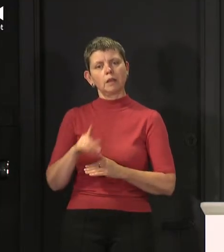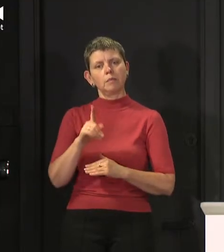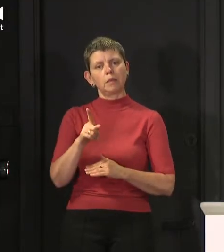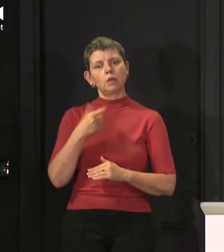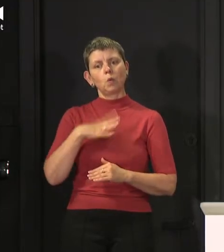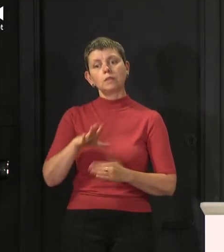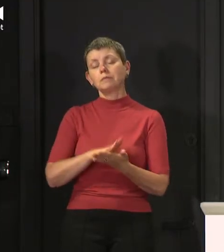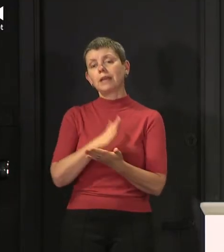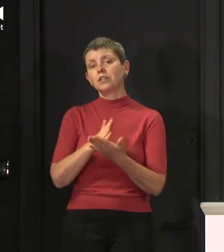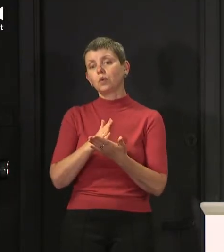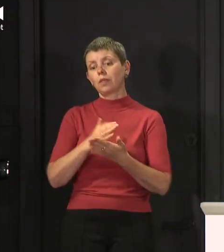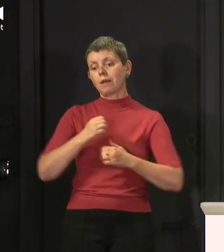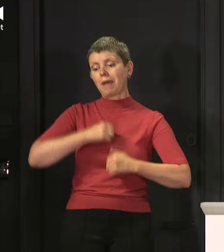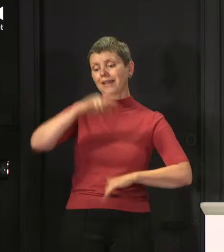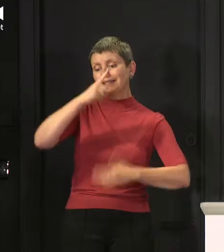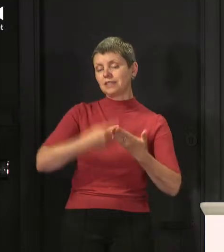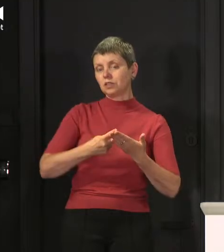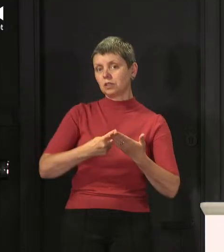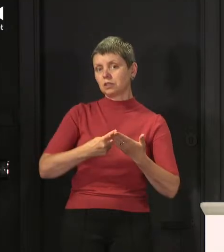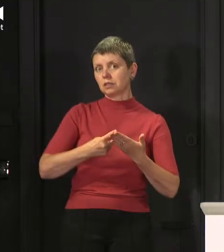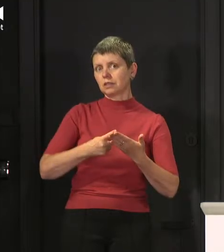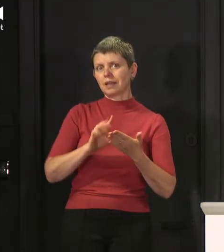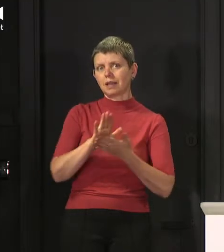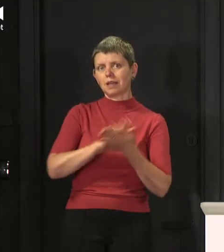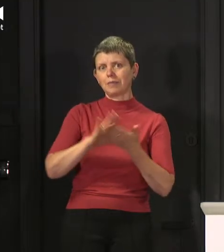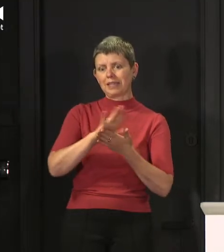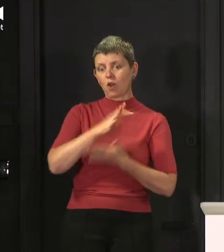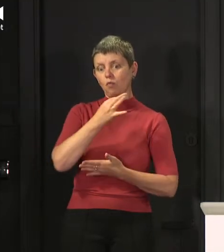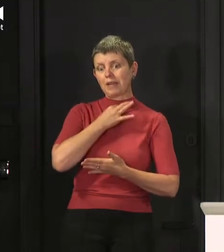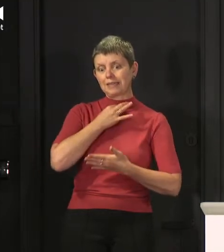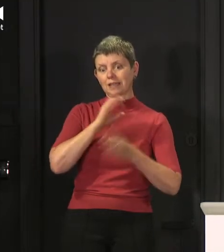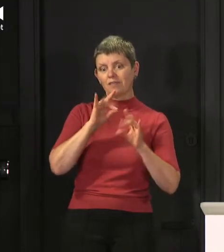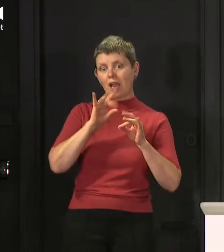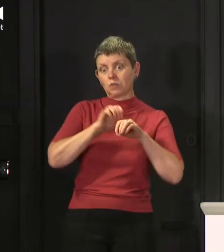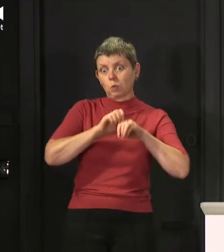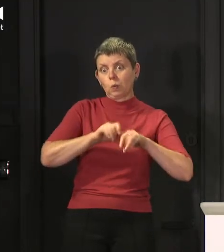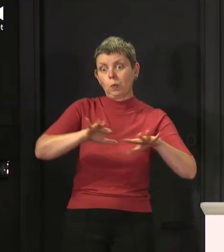not taking put in Scotland at risk of the virus running out of control, so I need to